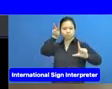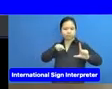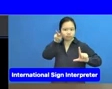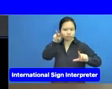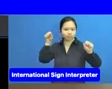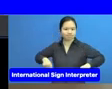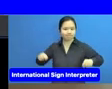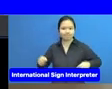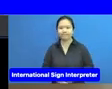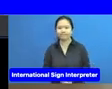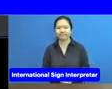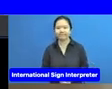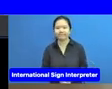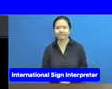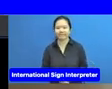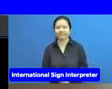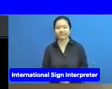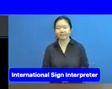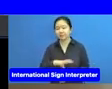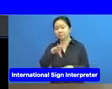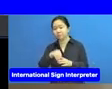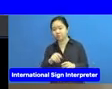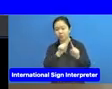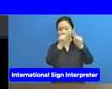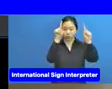And last but not least, please look at the section stories